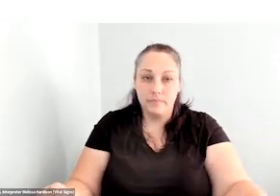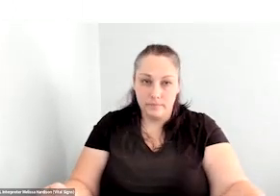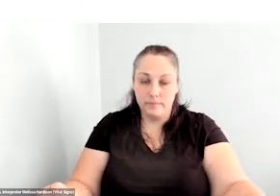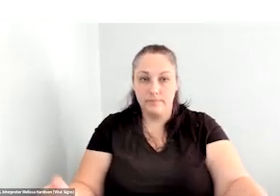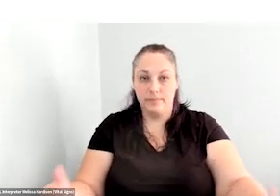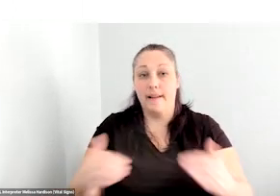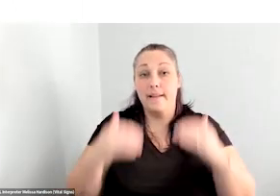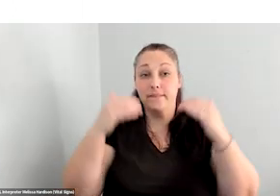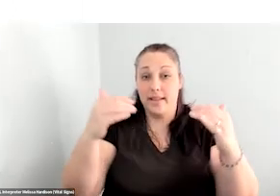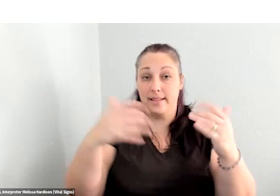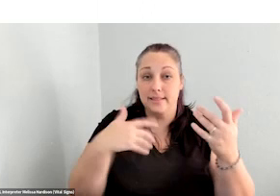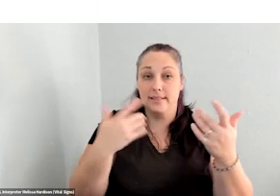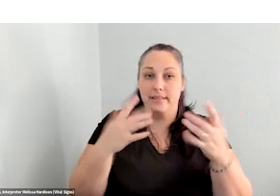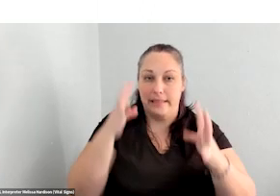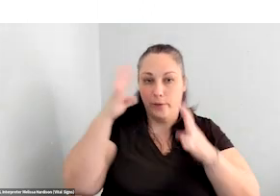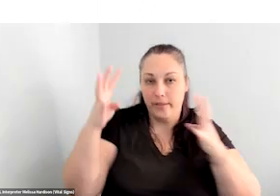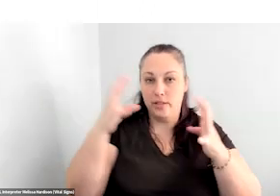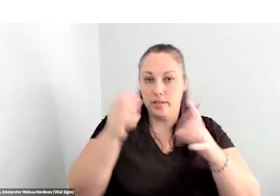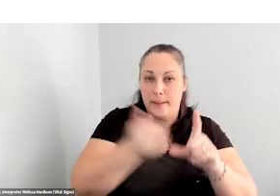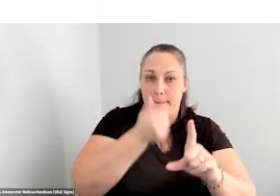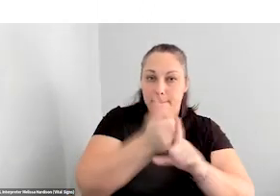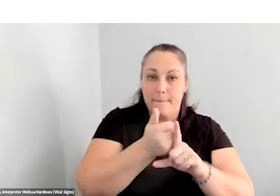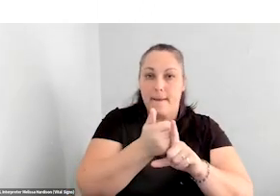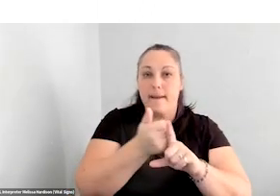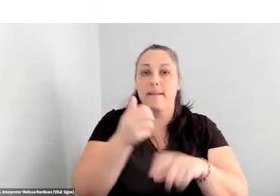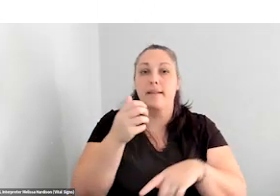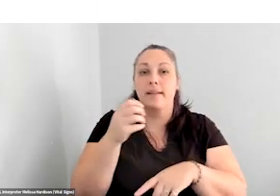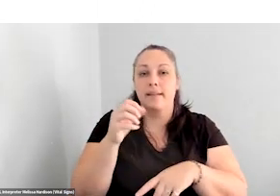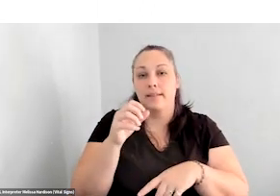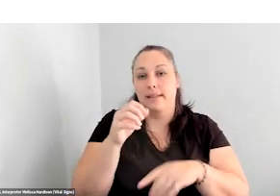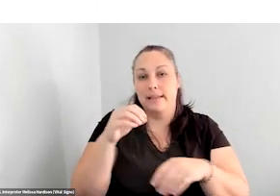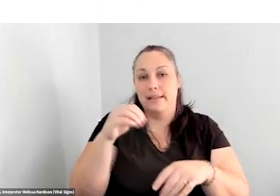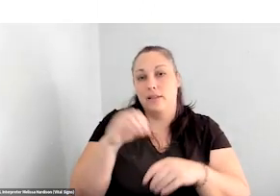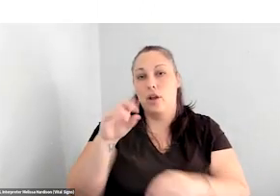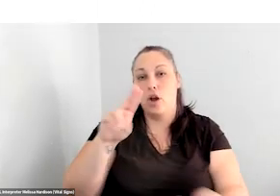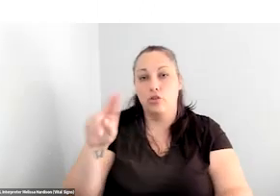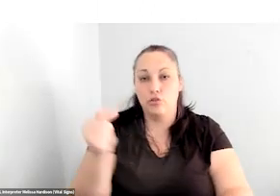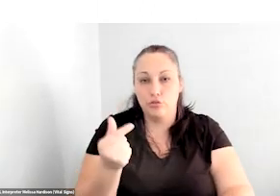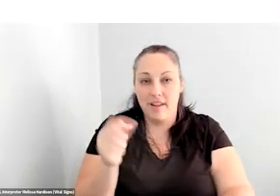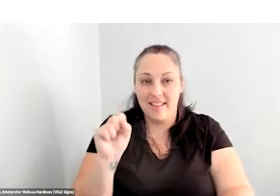at two-year institutions of higher education is designed exactly for that, to support approaches